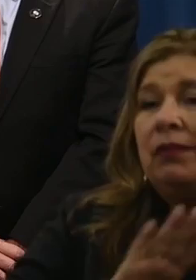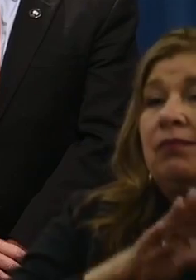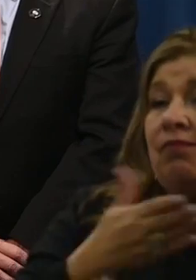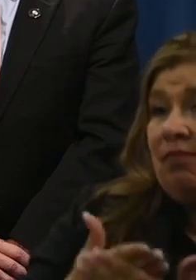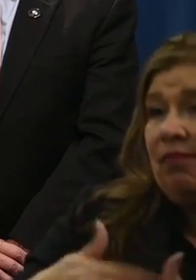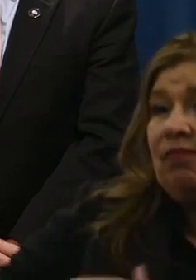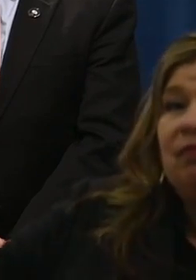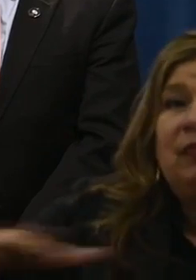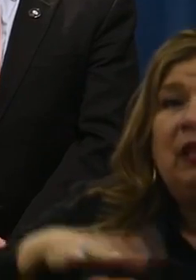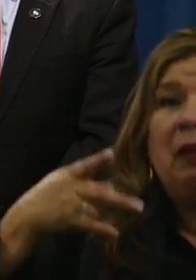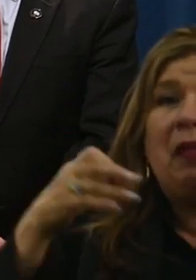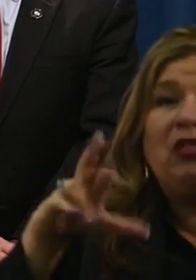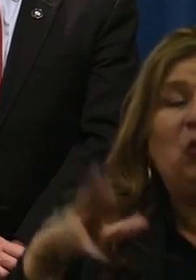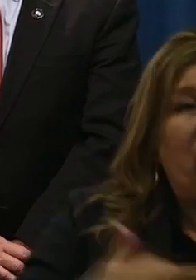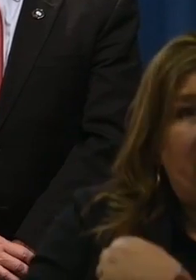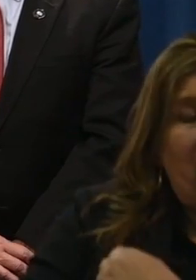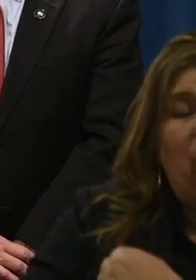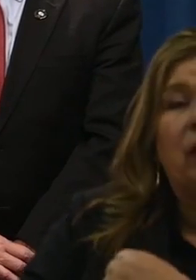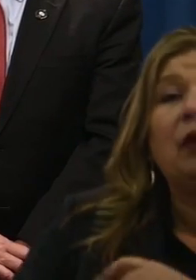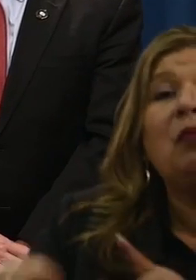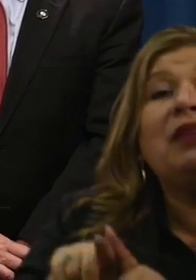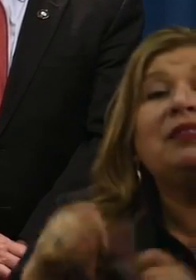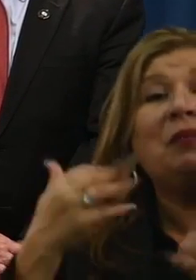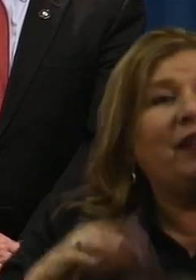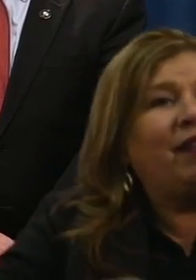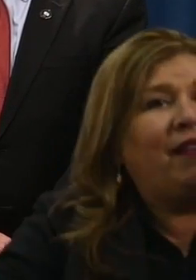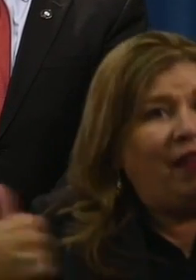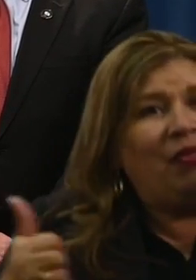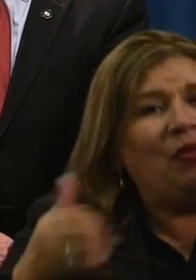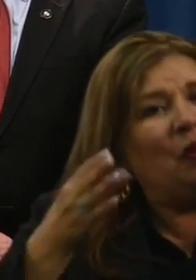but many other folks were on that cruise from the state of California.